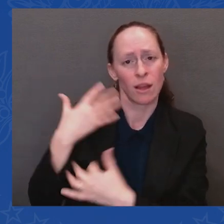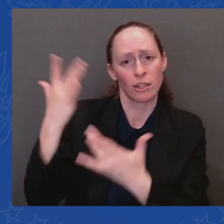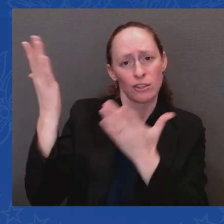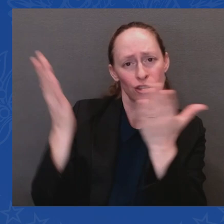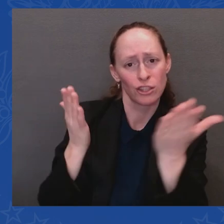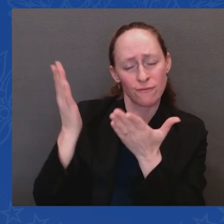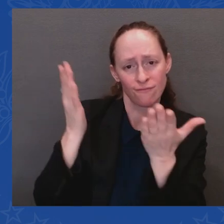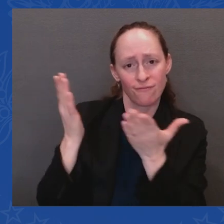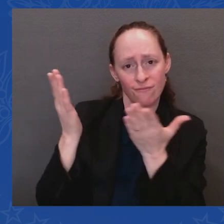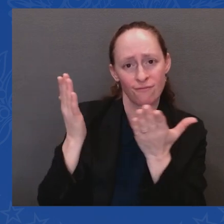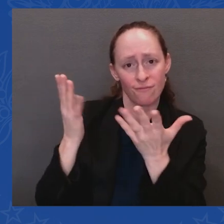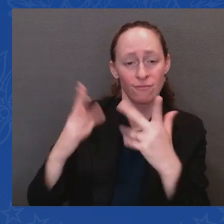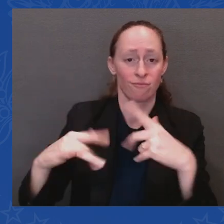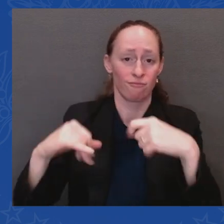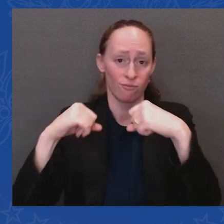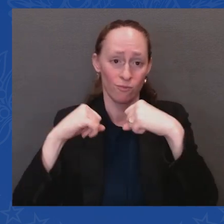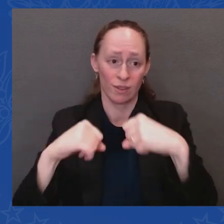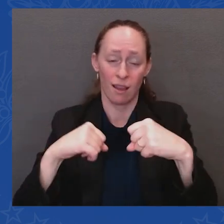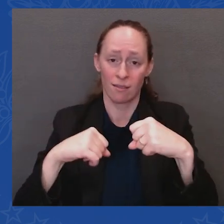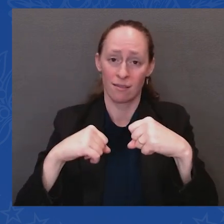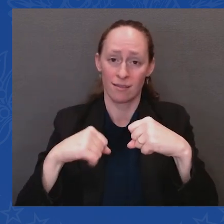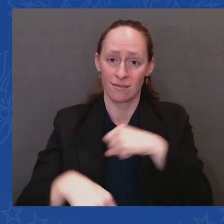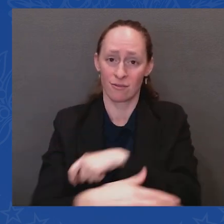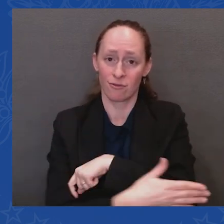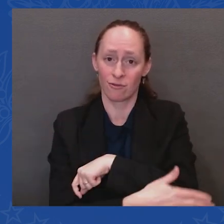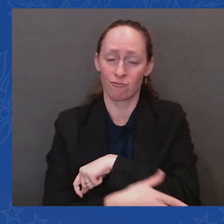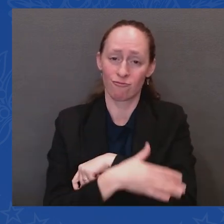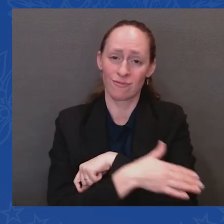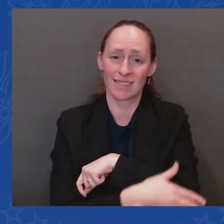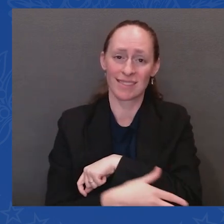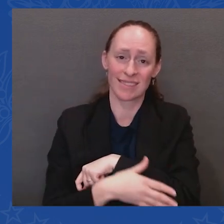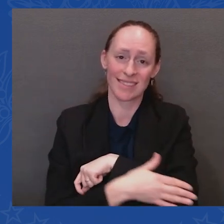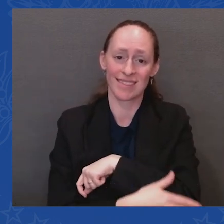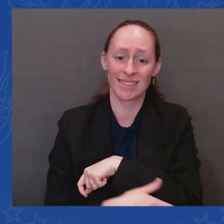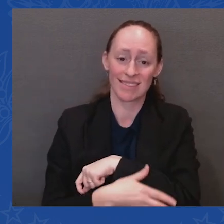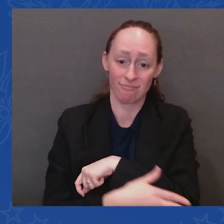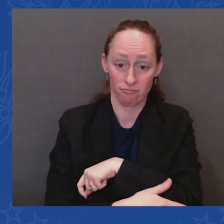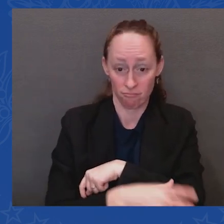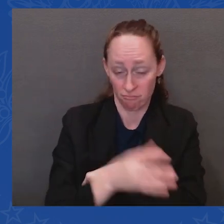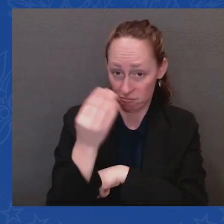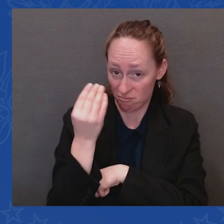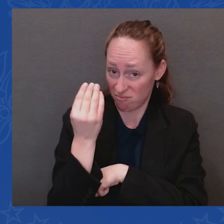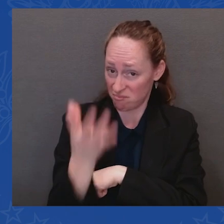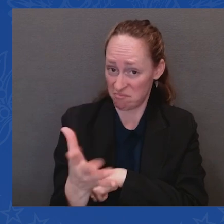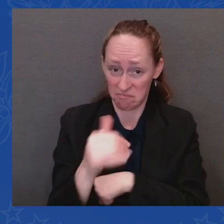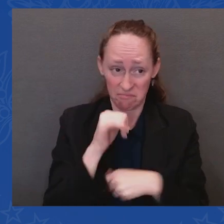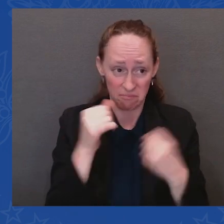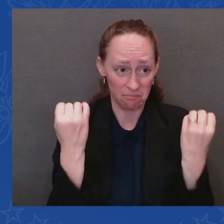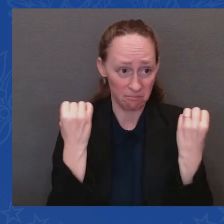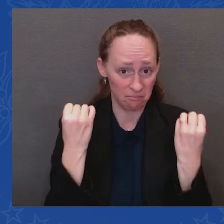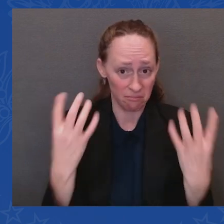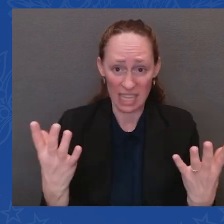to the great deeds of a noble few who risked everything -- everything to give us a better future --